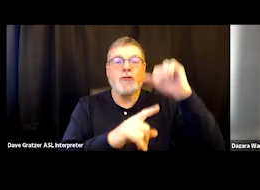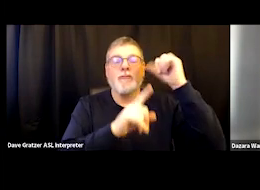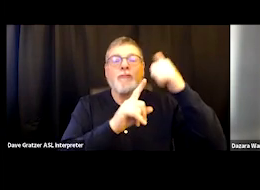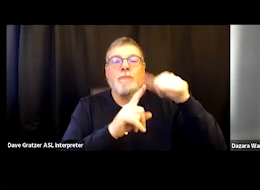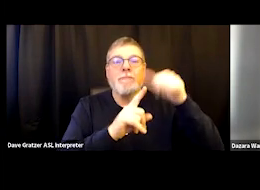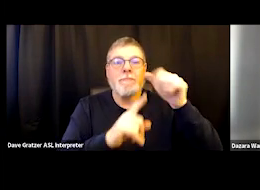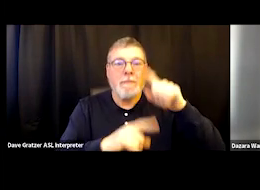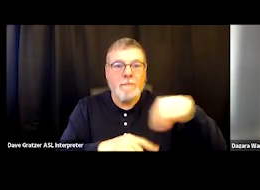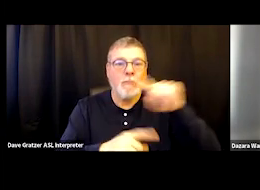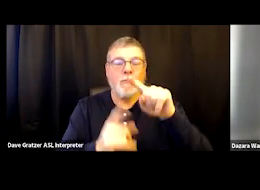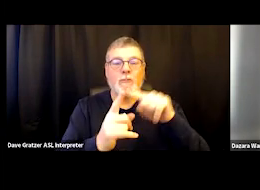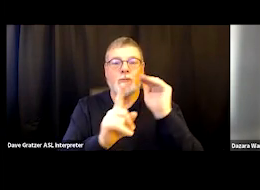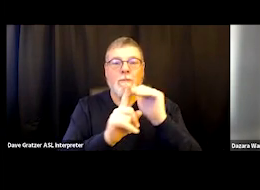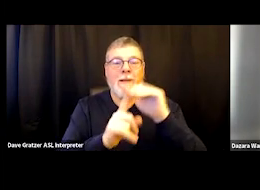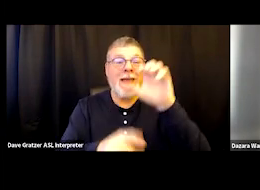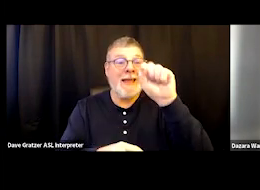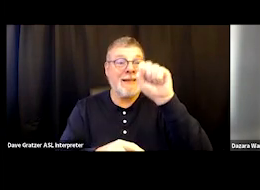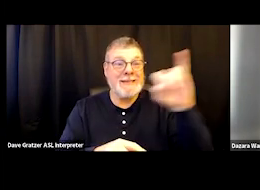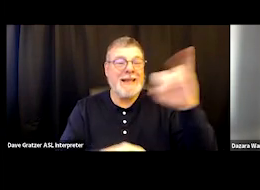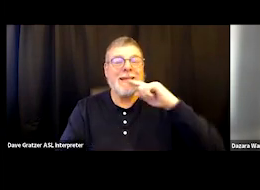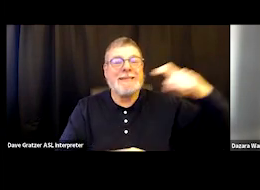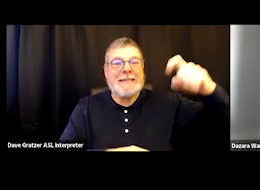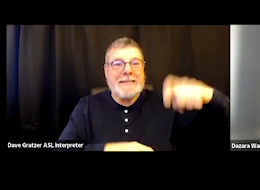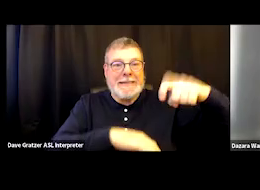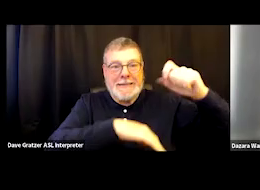to remind you that SSI is a needs-based program.